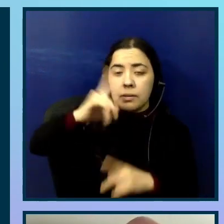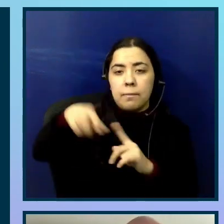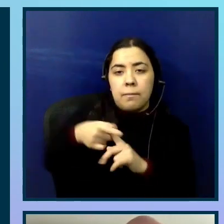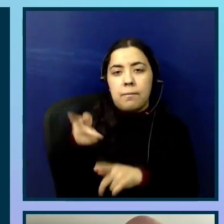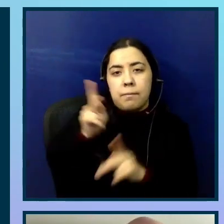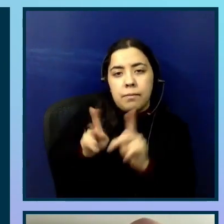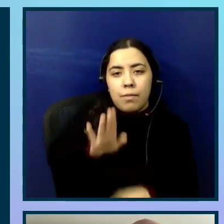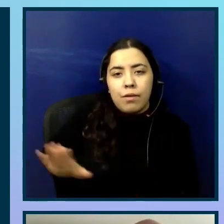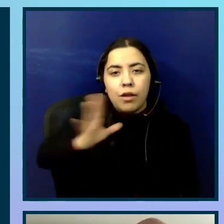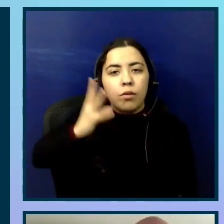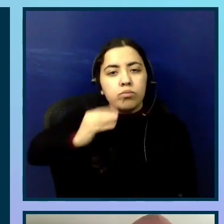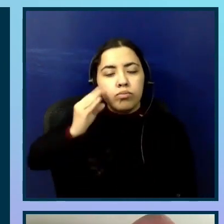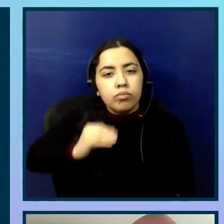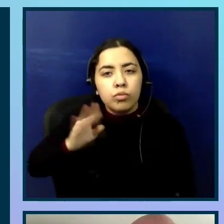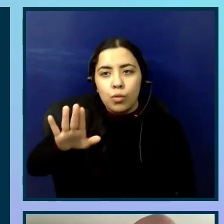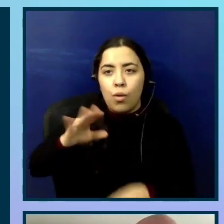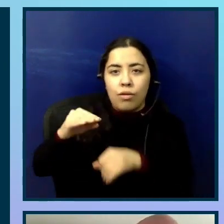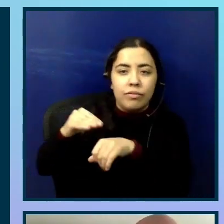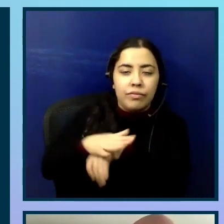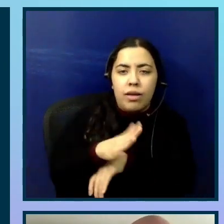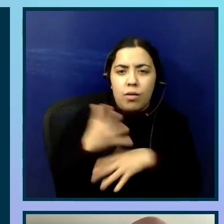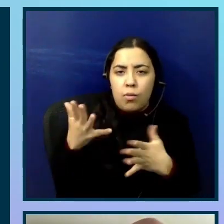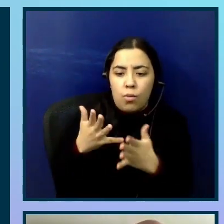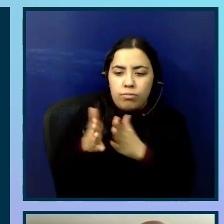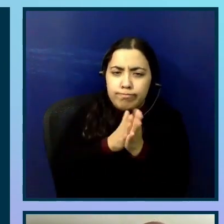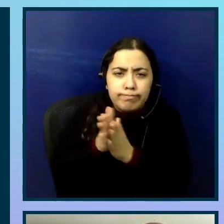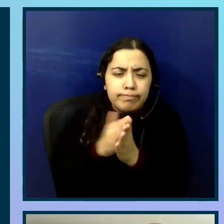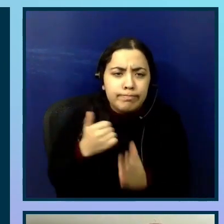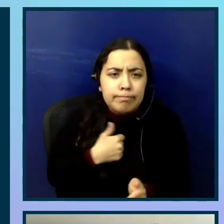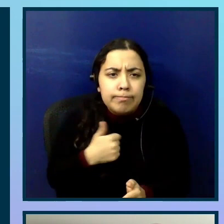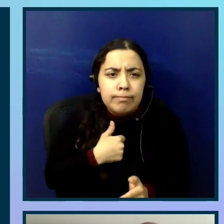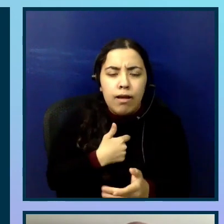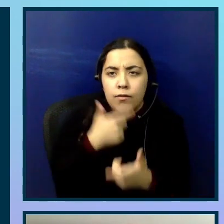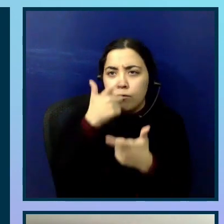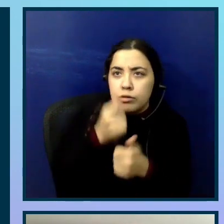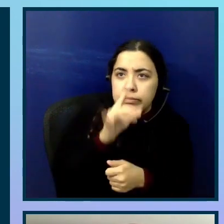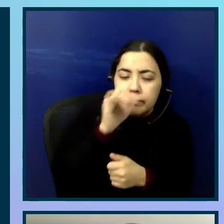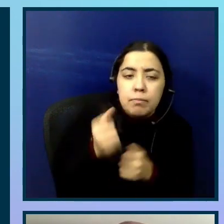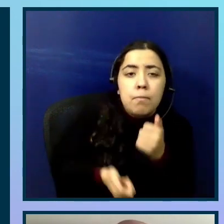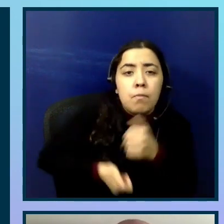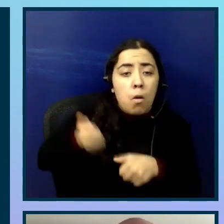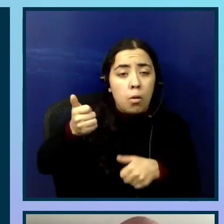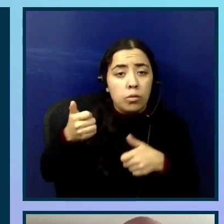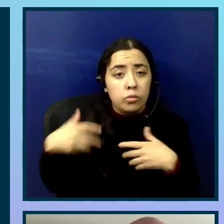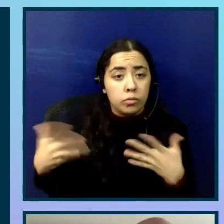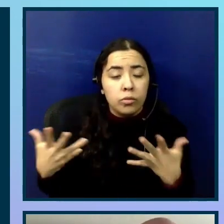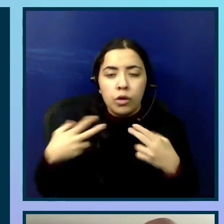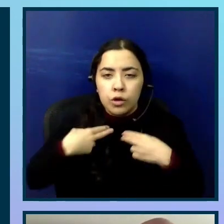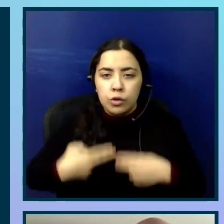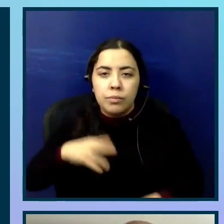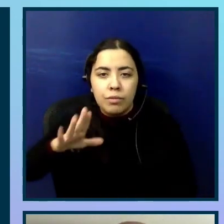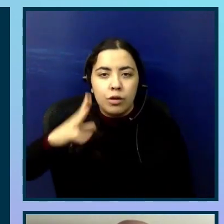That's the thing that kind of drives me and interests me the most, not necessarily compliance.